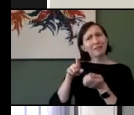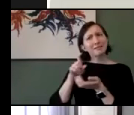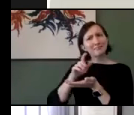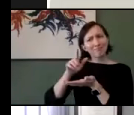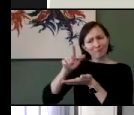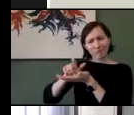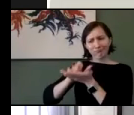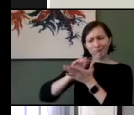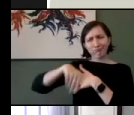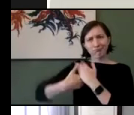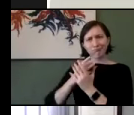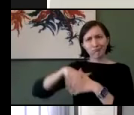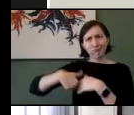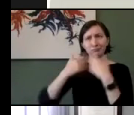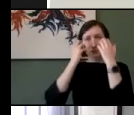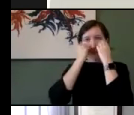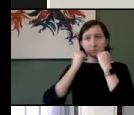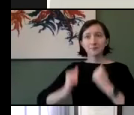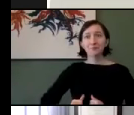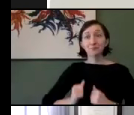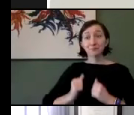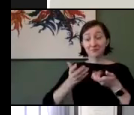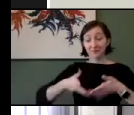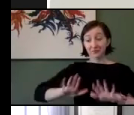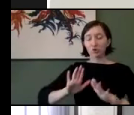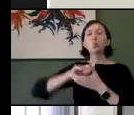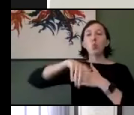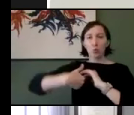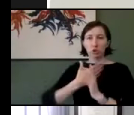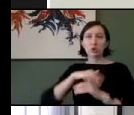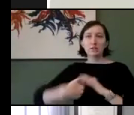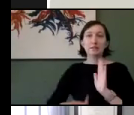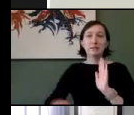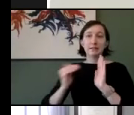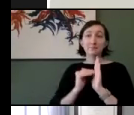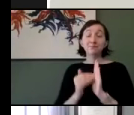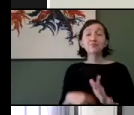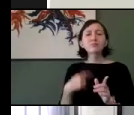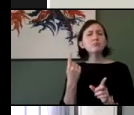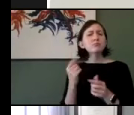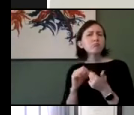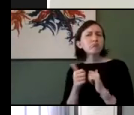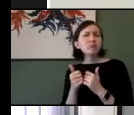you need to wash your hands. The right kind of mask worn properly combined with